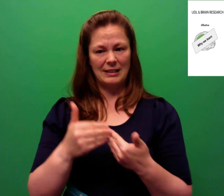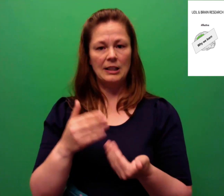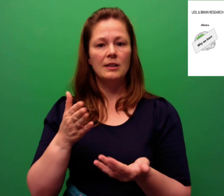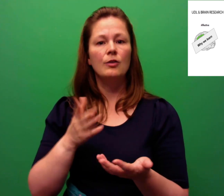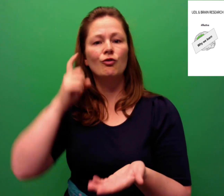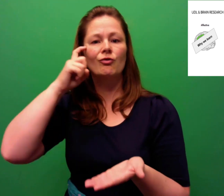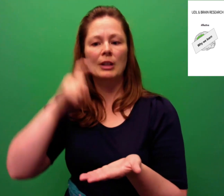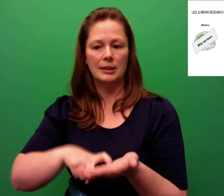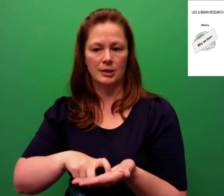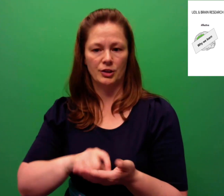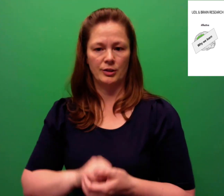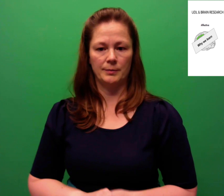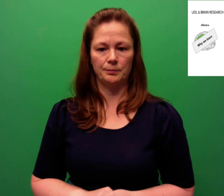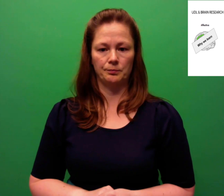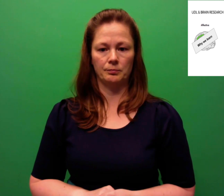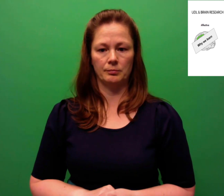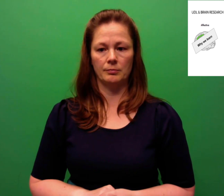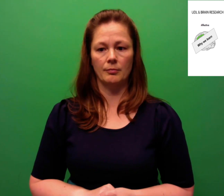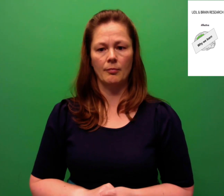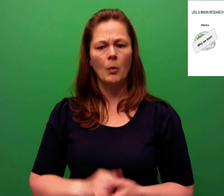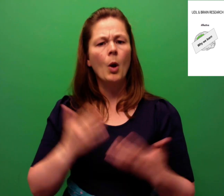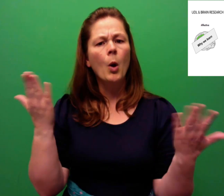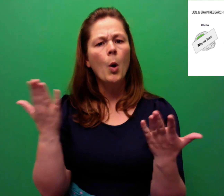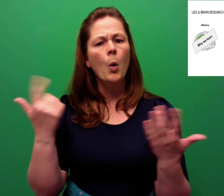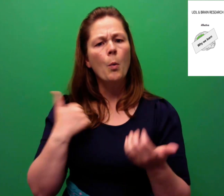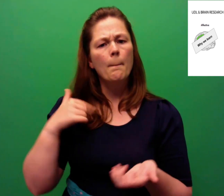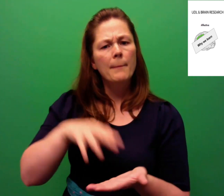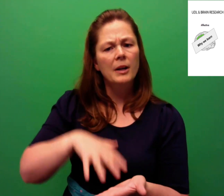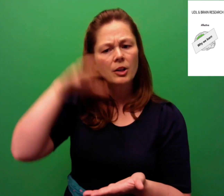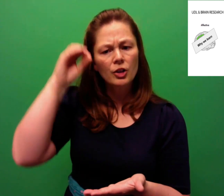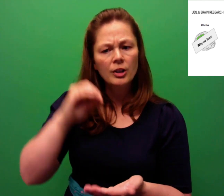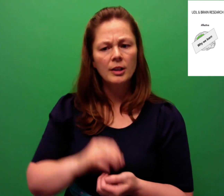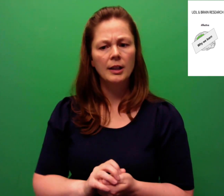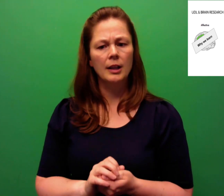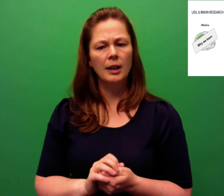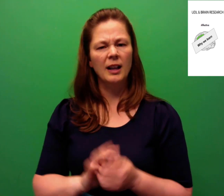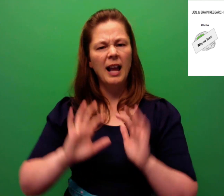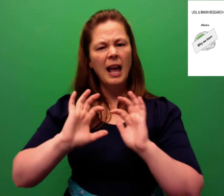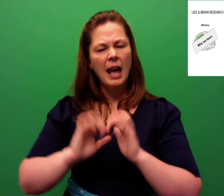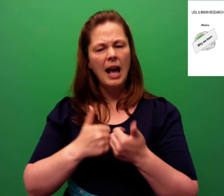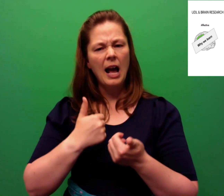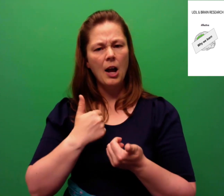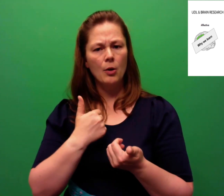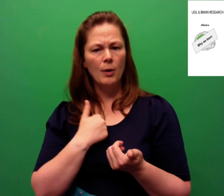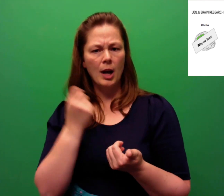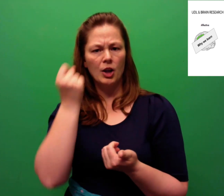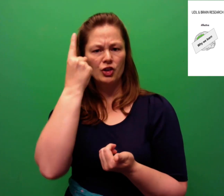The second learning process is through recognition. What is it that I'm learning?